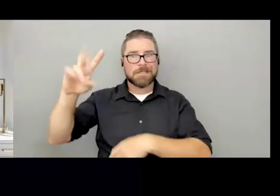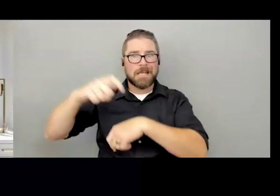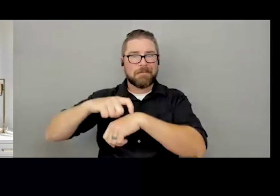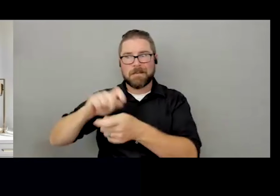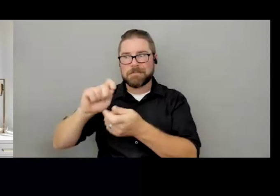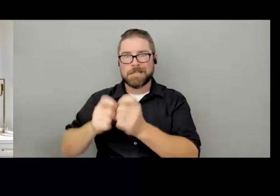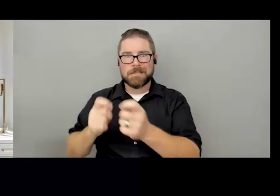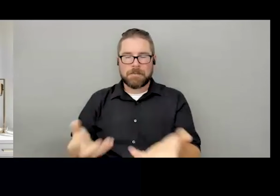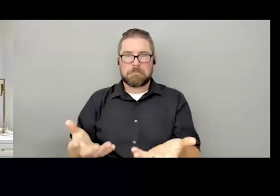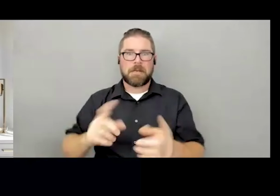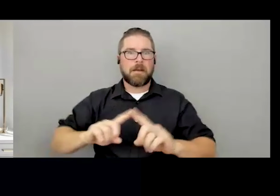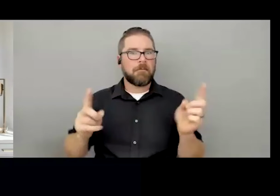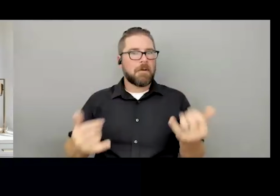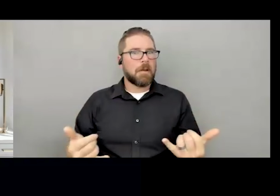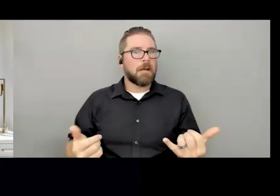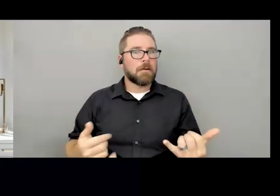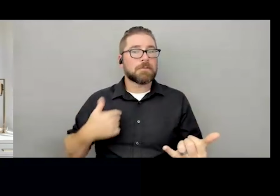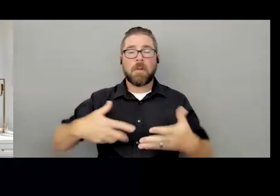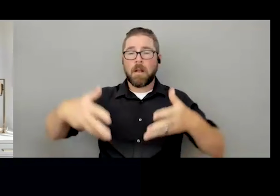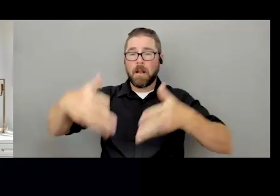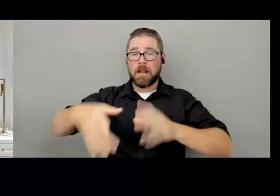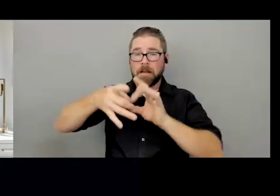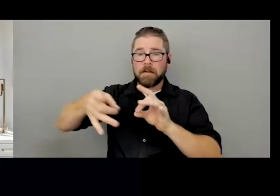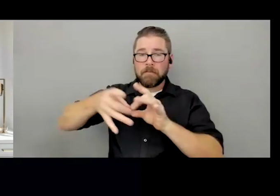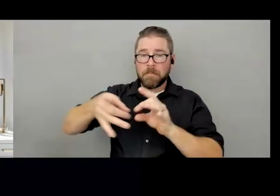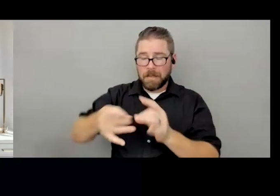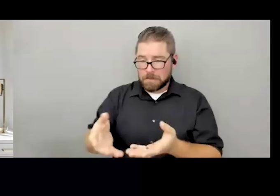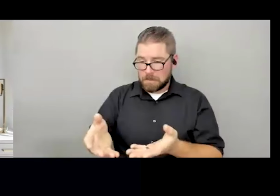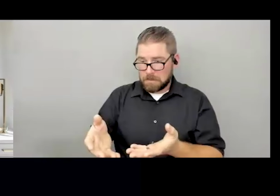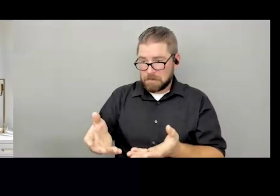And so we are leaving messages and people just don't get it.